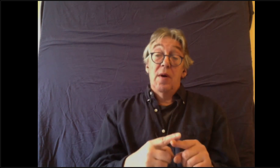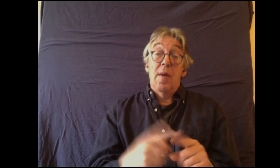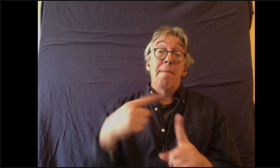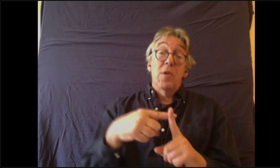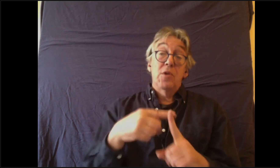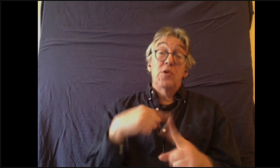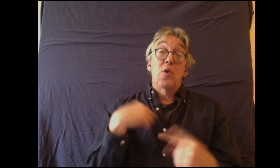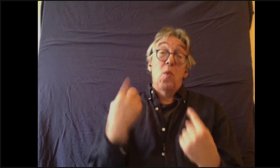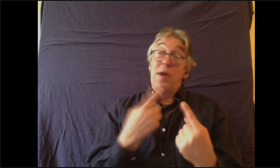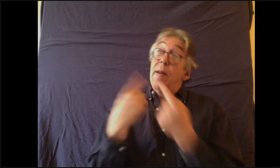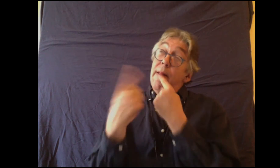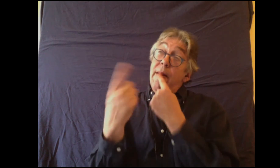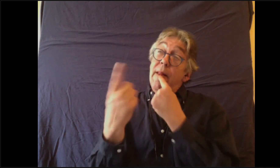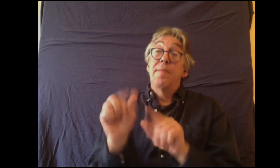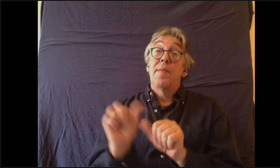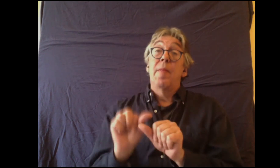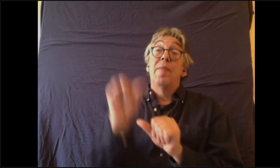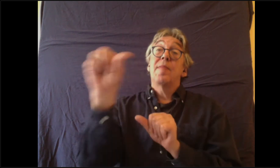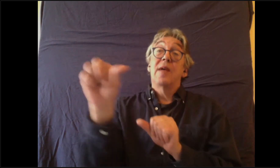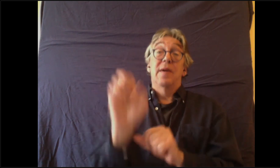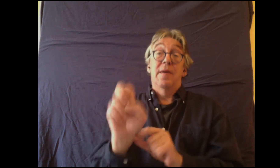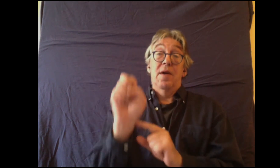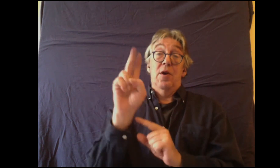So the EU will have a new strategy on disability.